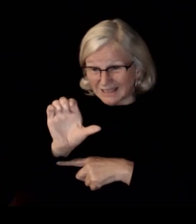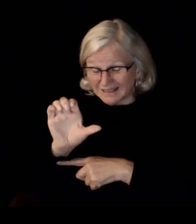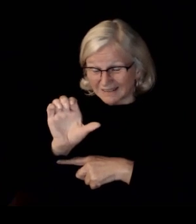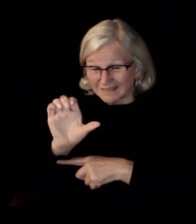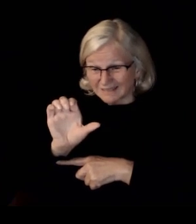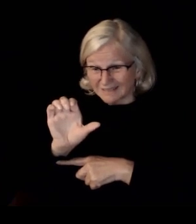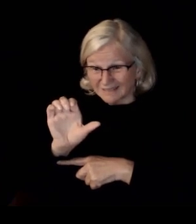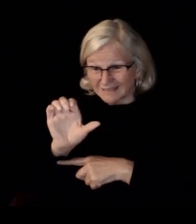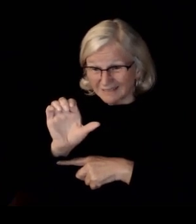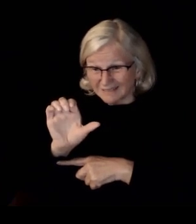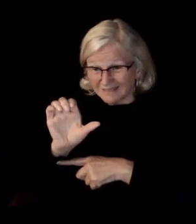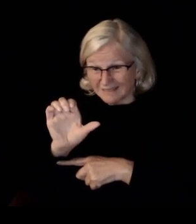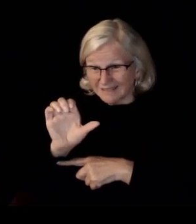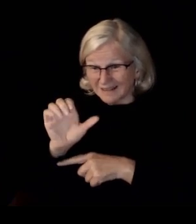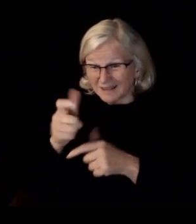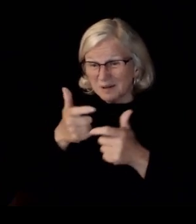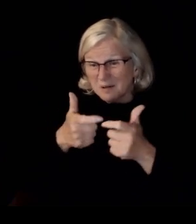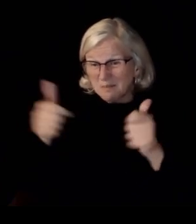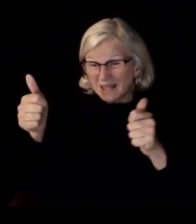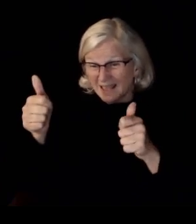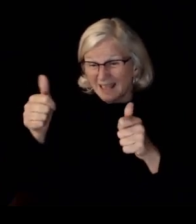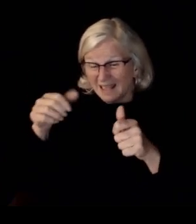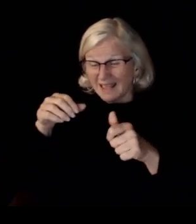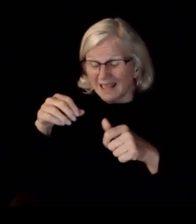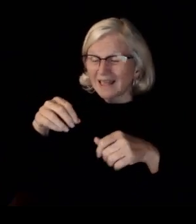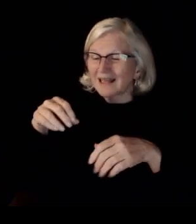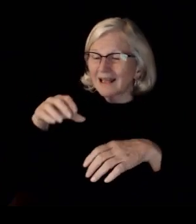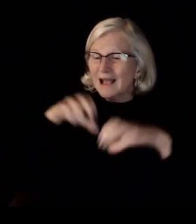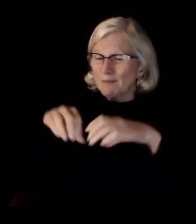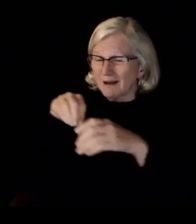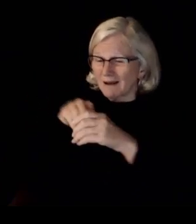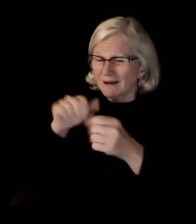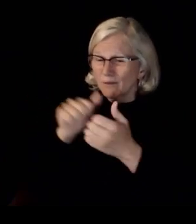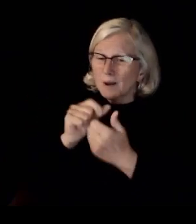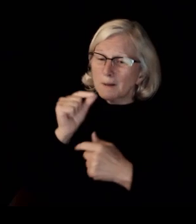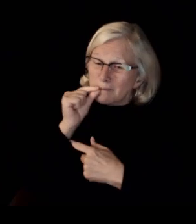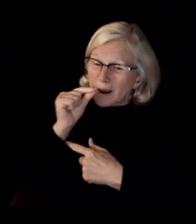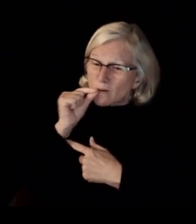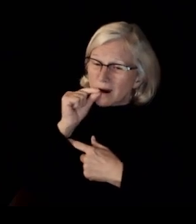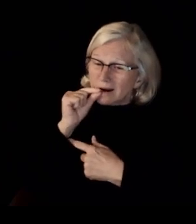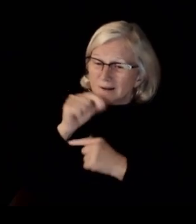reported using nicotine based products. There are similar reports of resurgence of lung